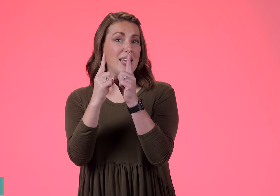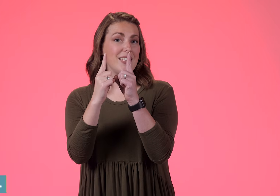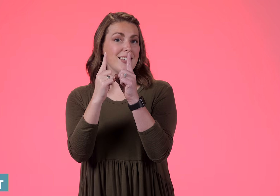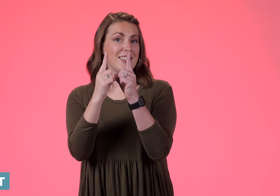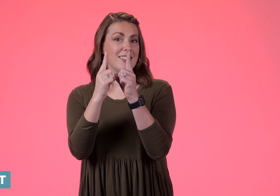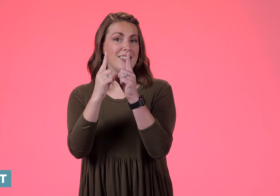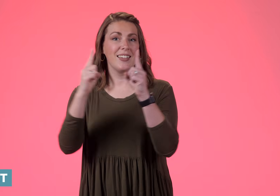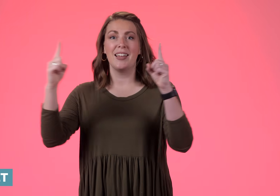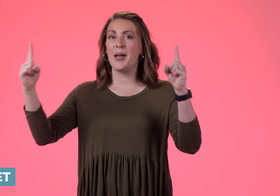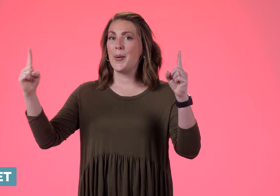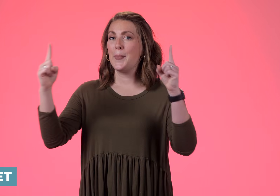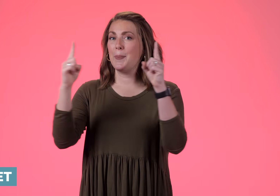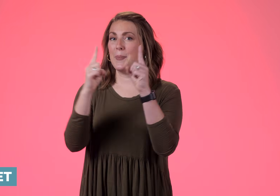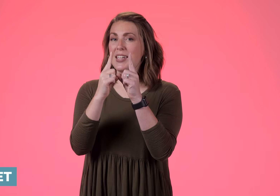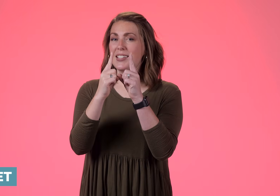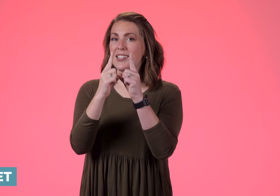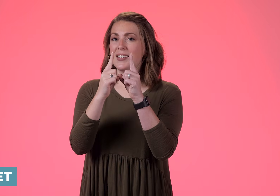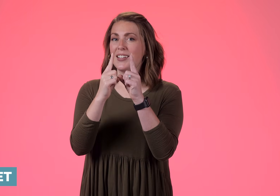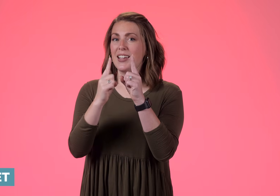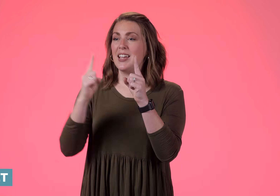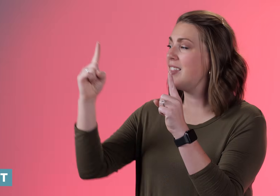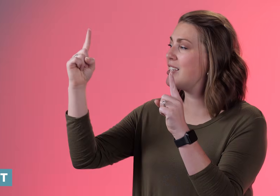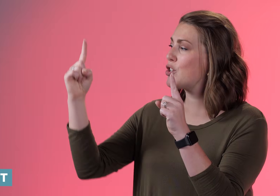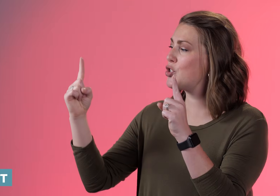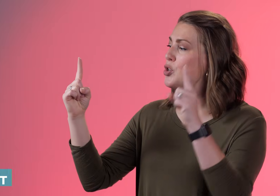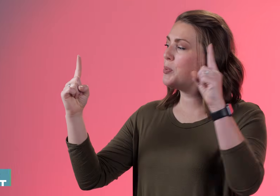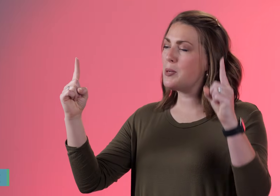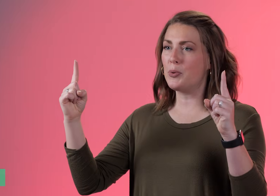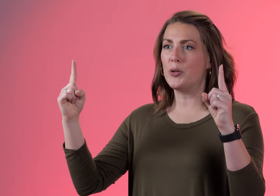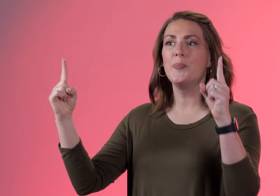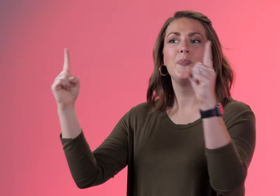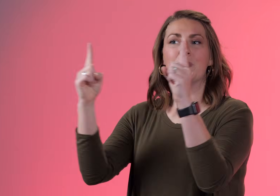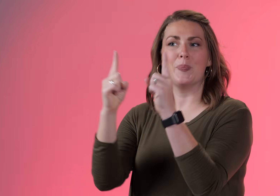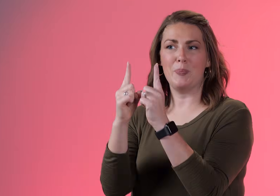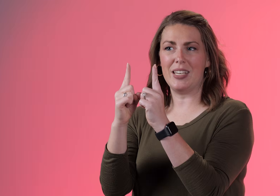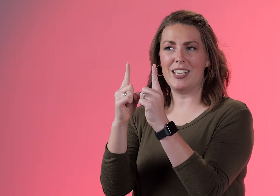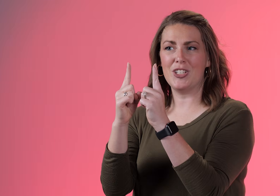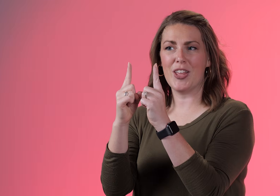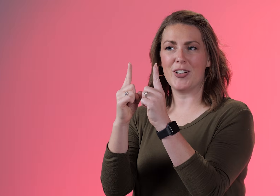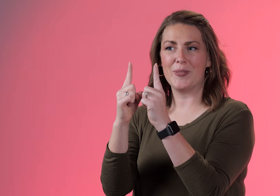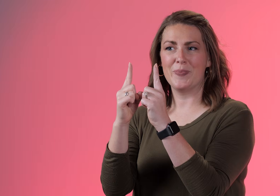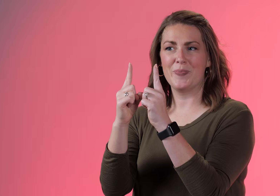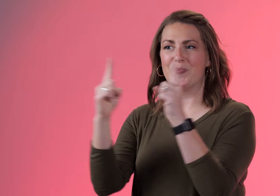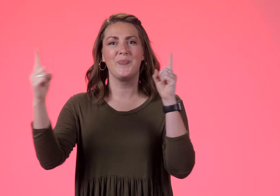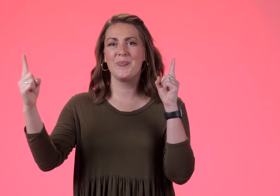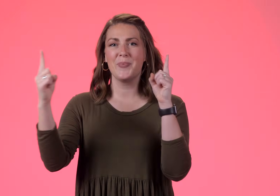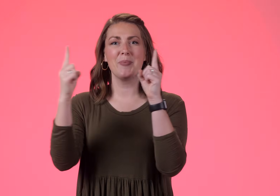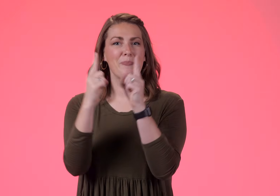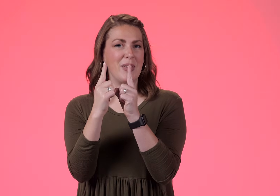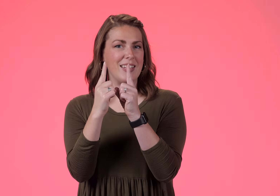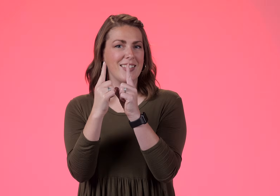MEET MEET These are two people meeting each other. MEET